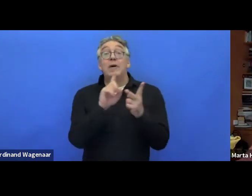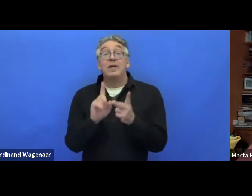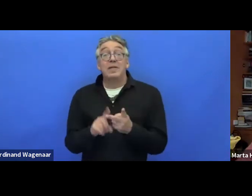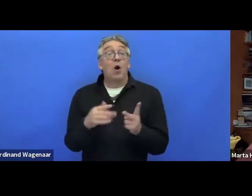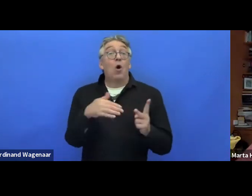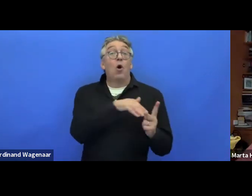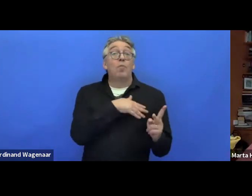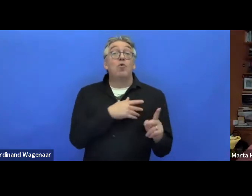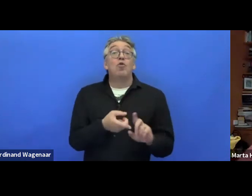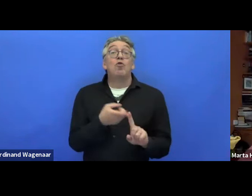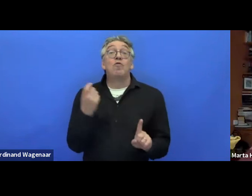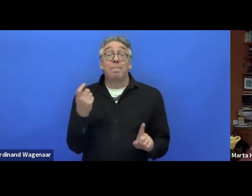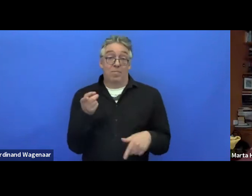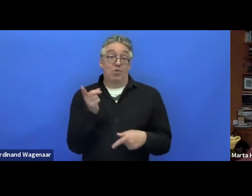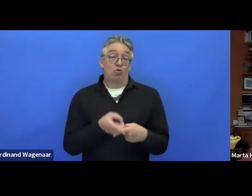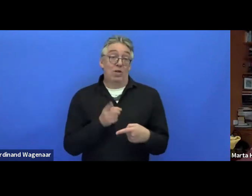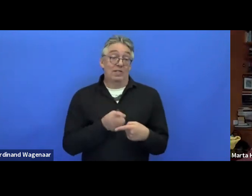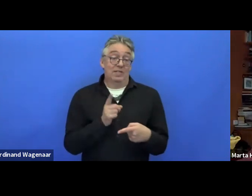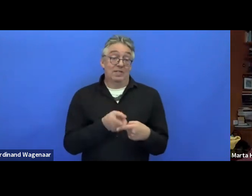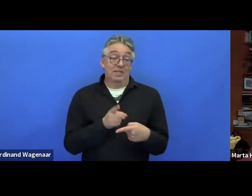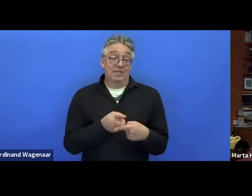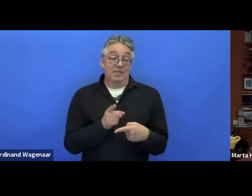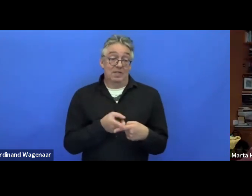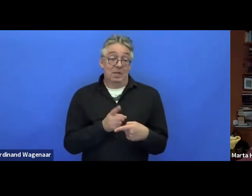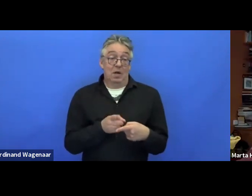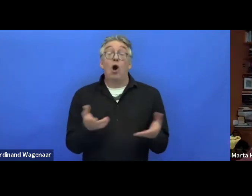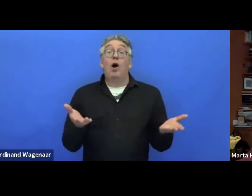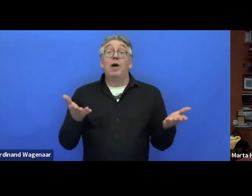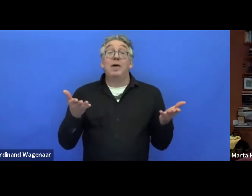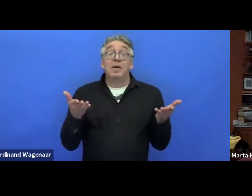And now, already the second mandate is Emily O'Reilly